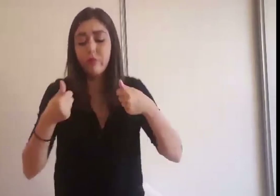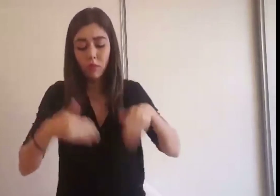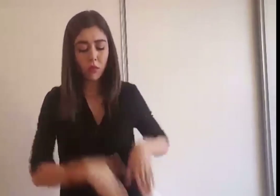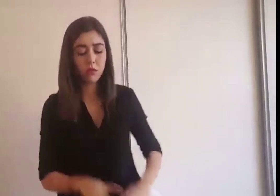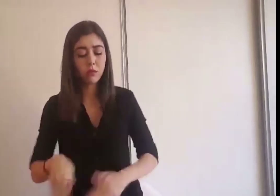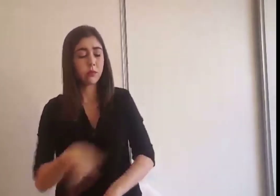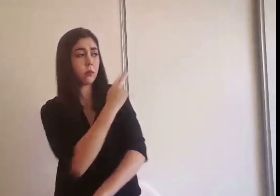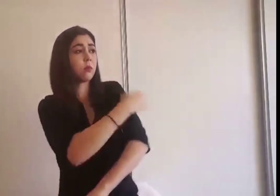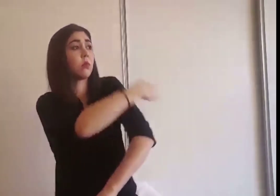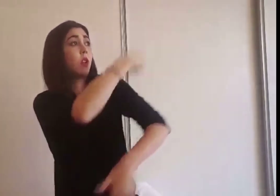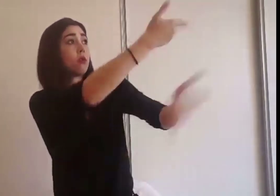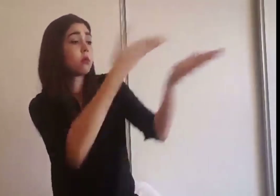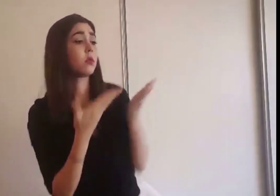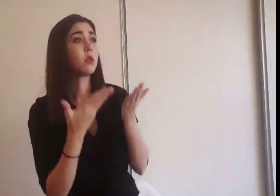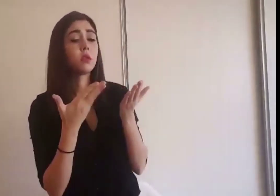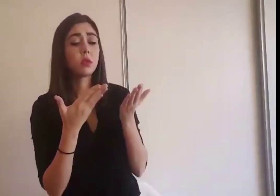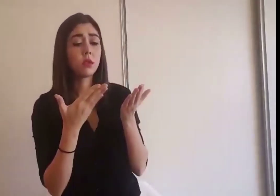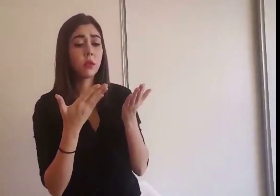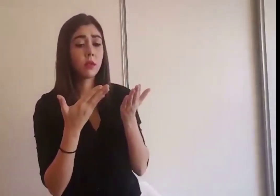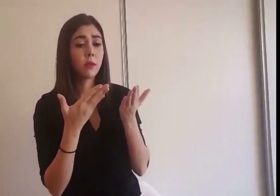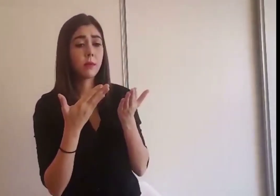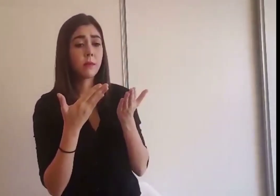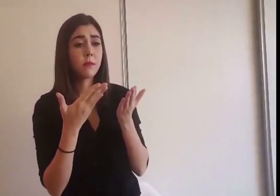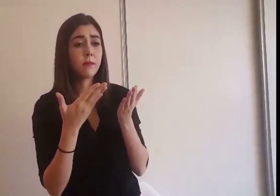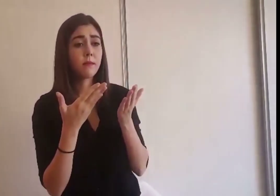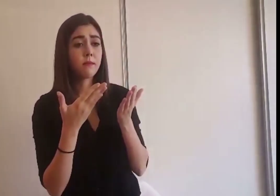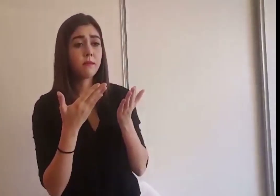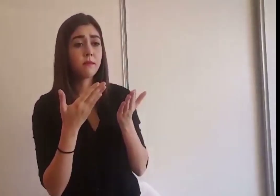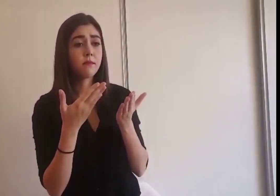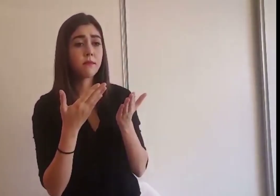wearing the new sweatshirt and sweatpants they provided me